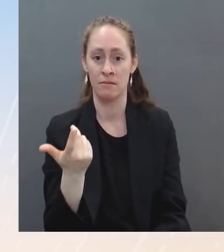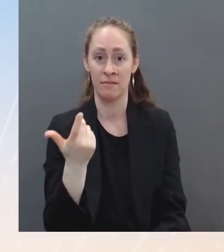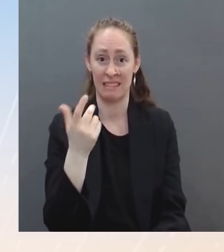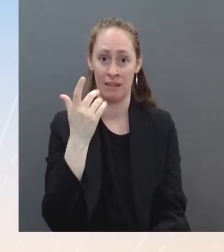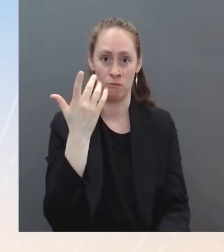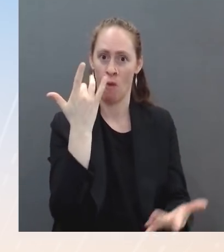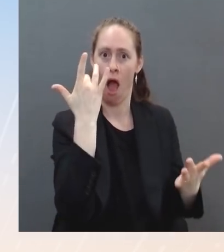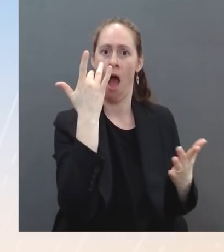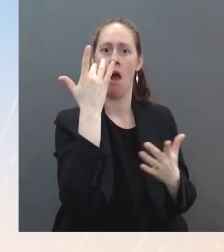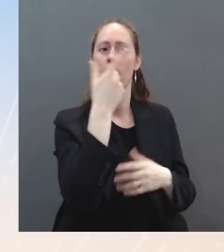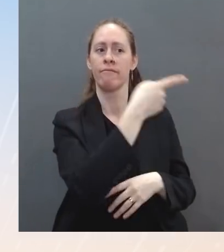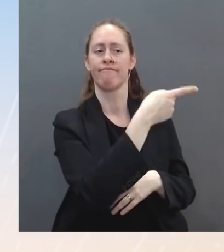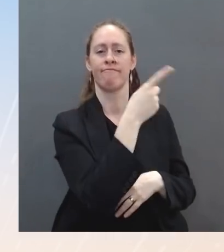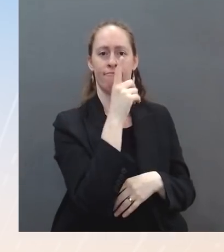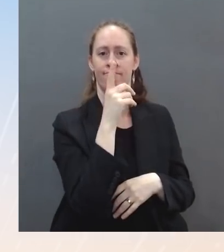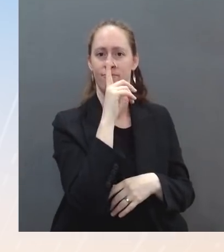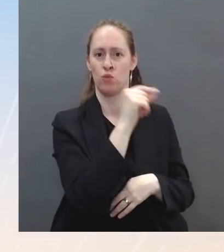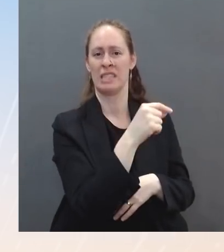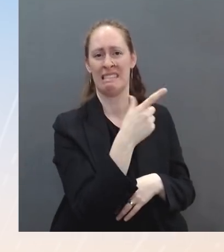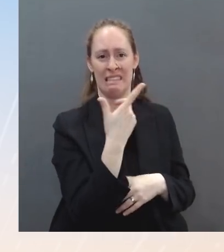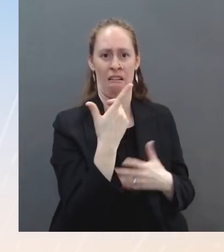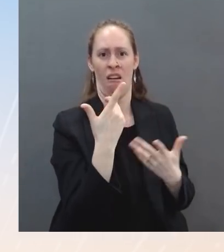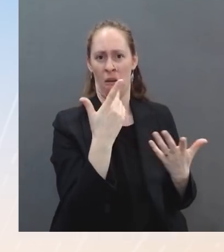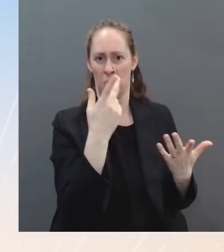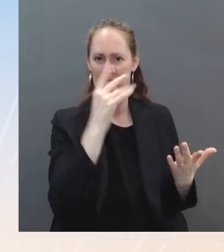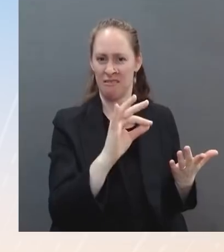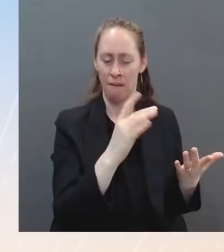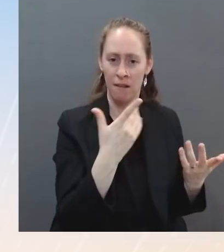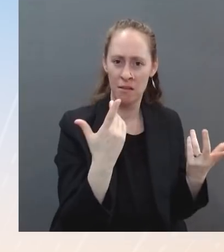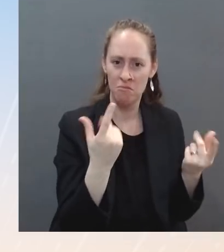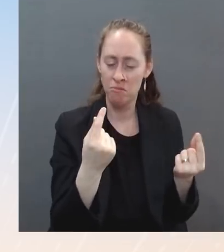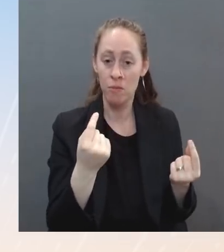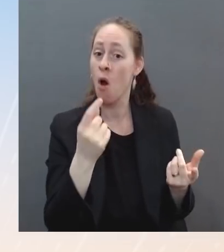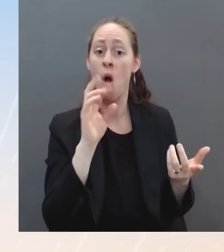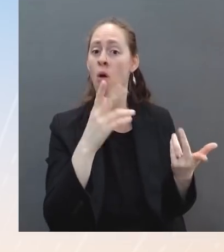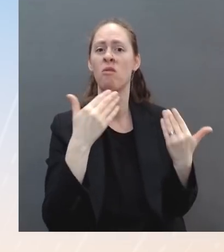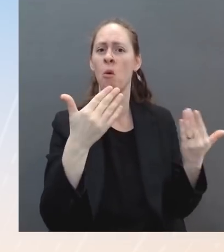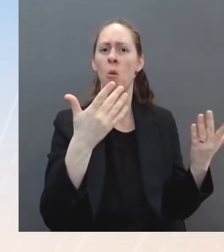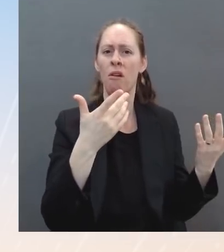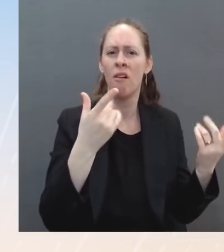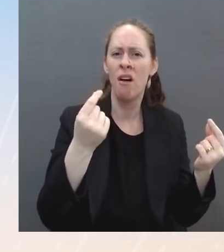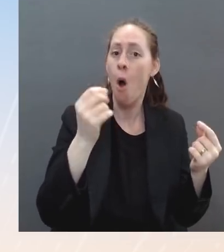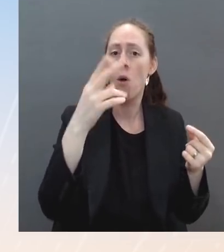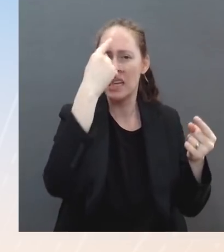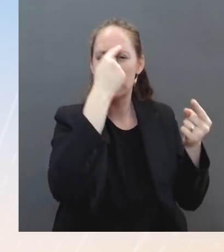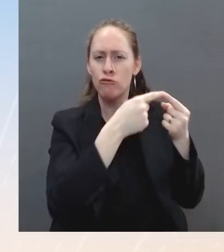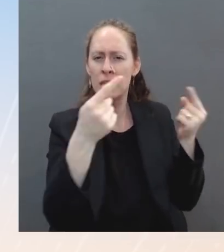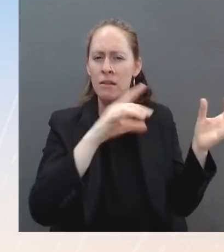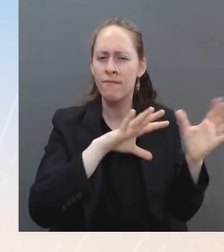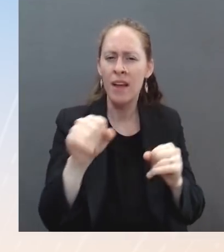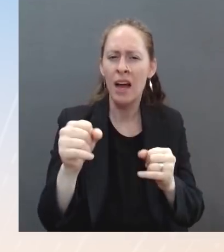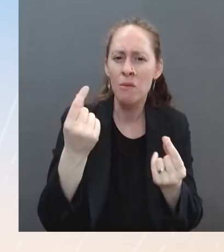disagree with the decision to invade in the first place? Ms. Bedingfield: I don't have any further additional detail that I can add. Mike. The Press: You keep saying though that, though --